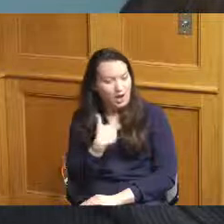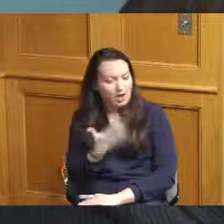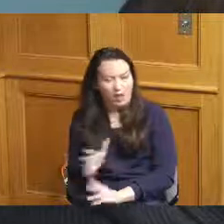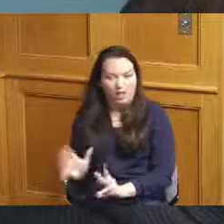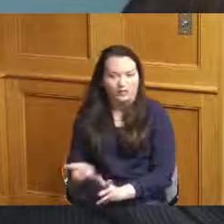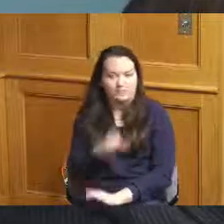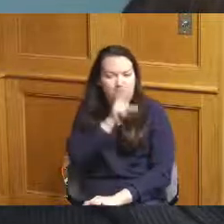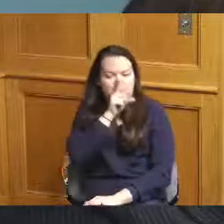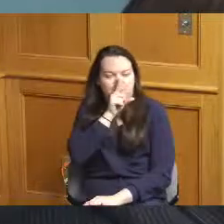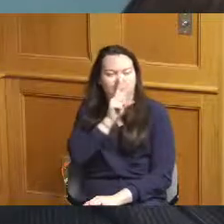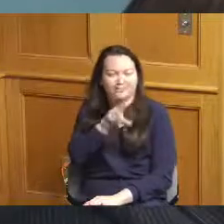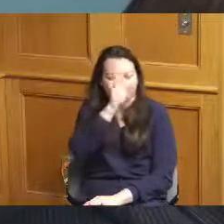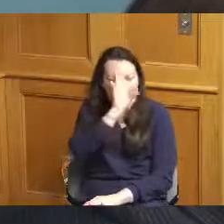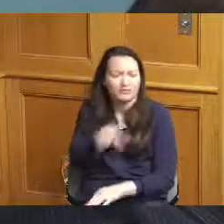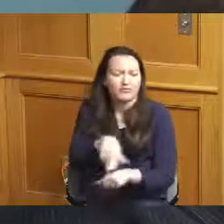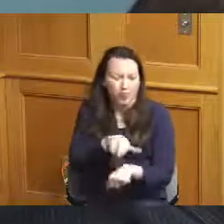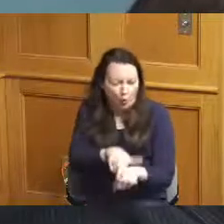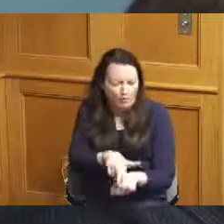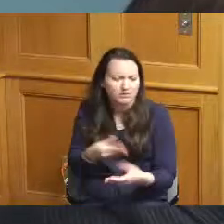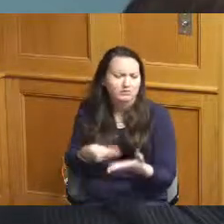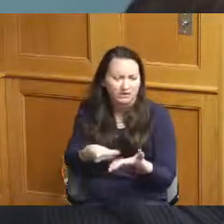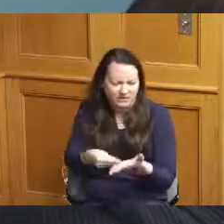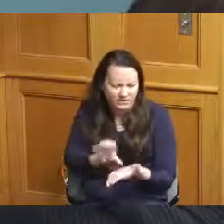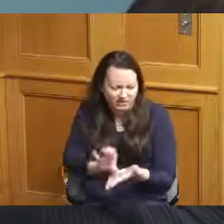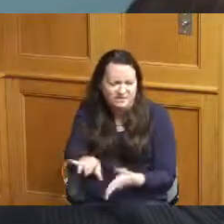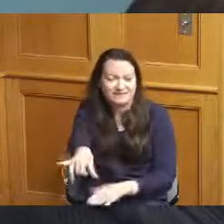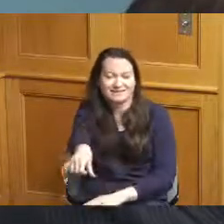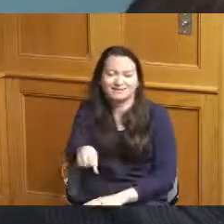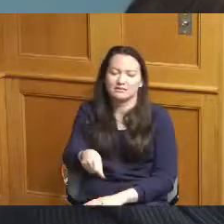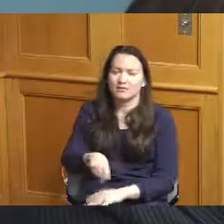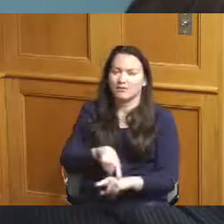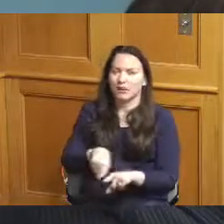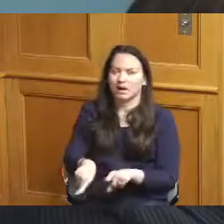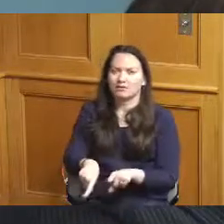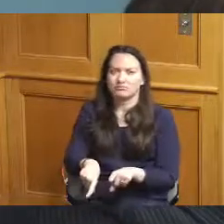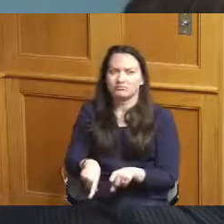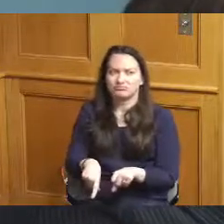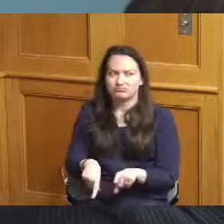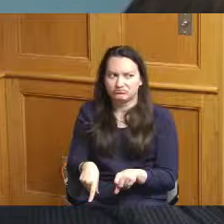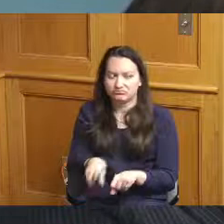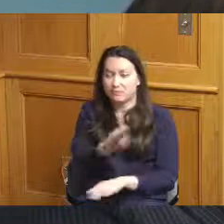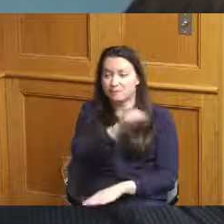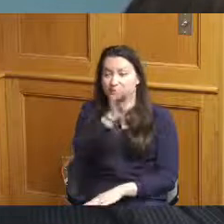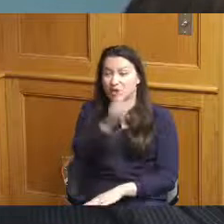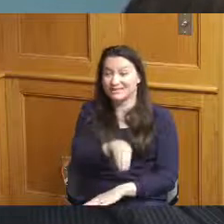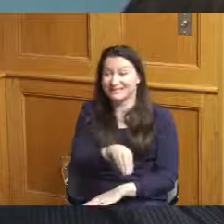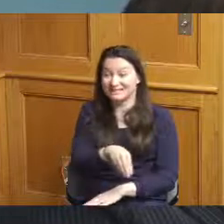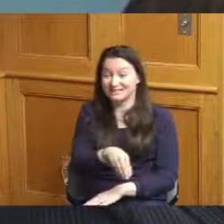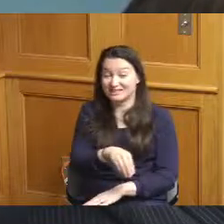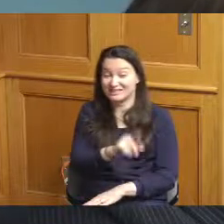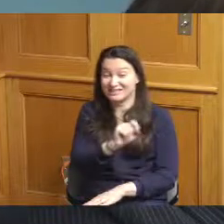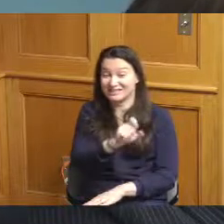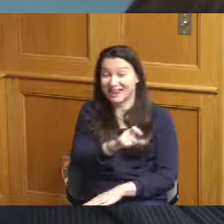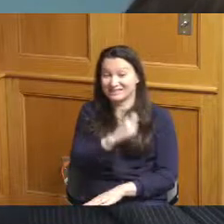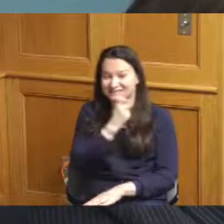that out there of course they did invest but they also got percentage don't pay property taxes so